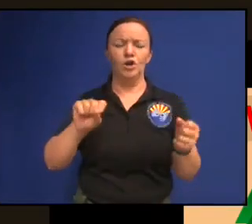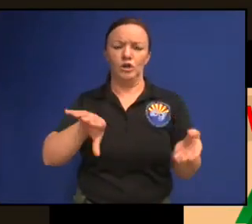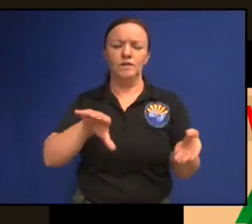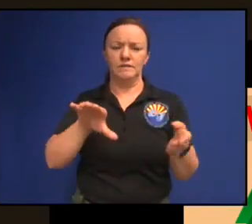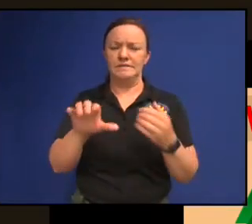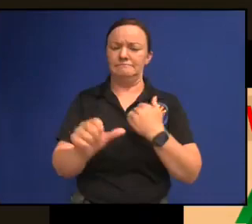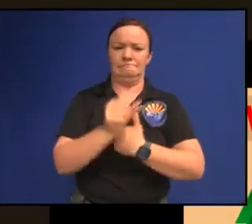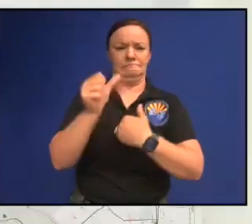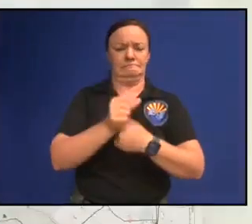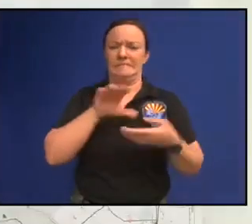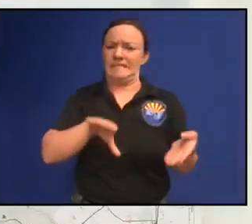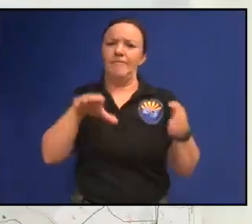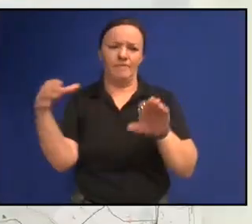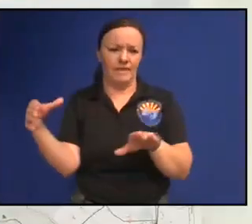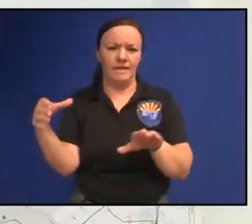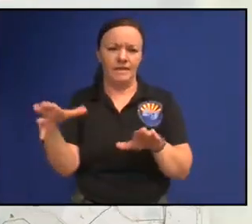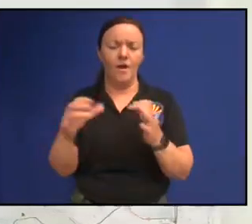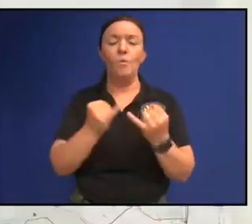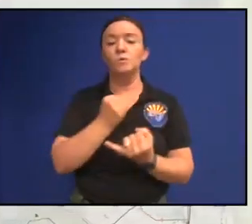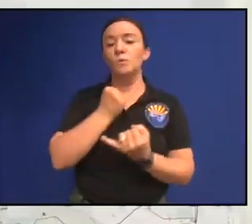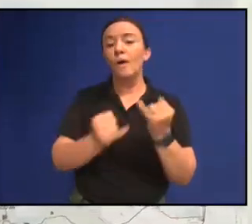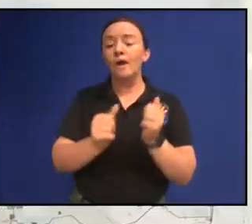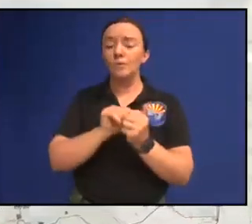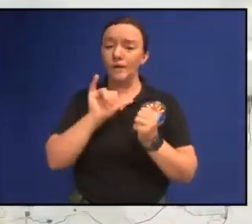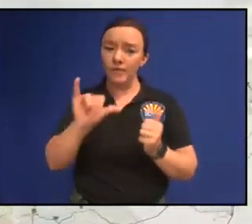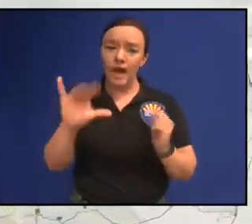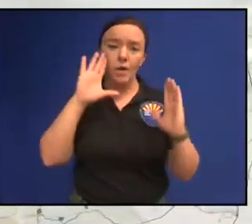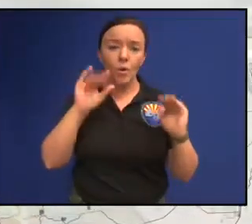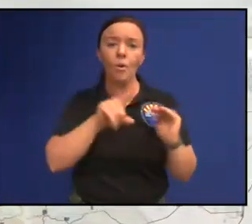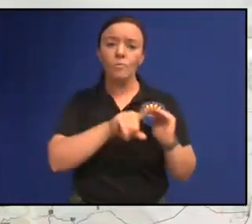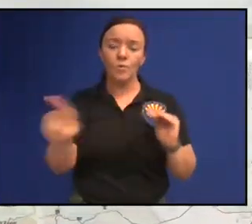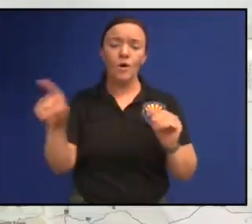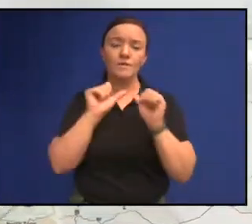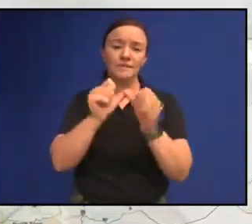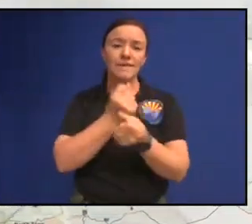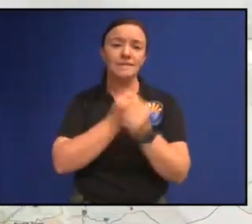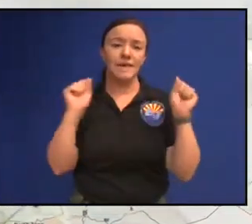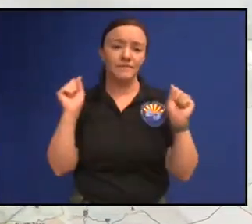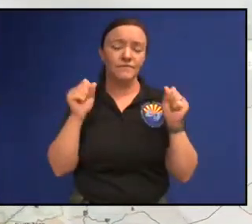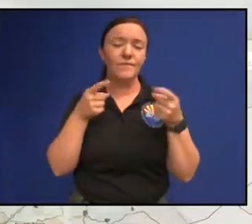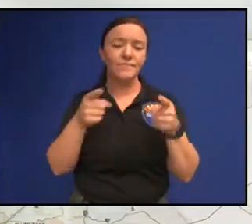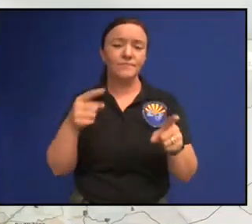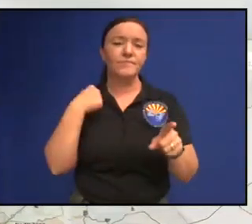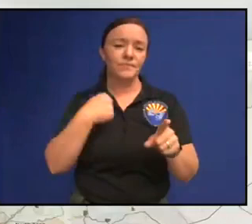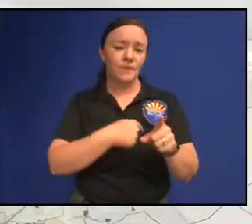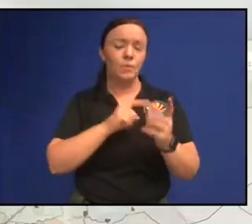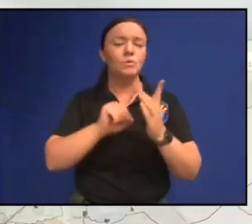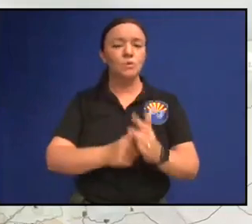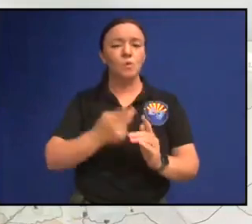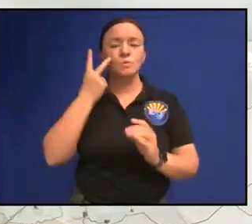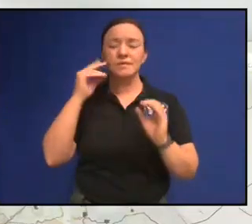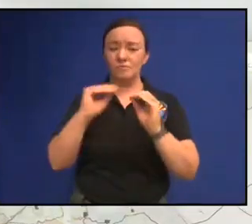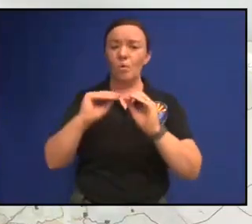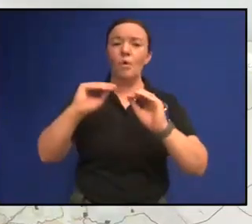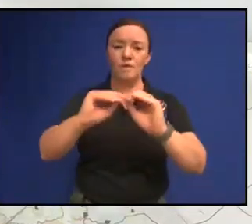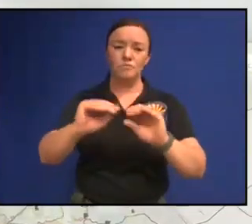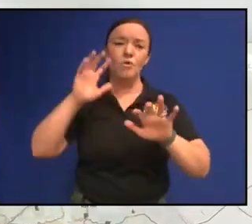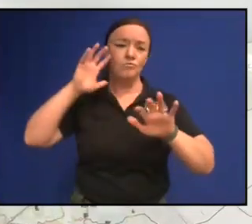EVERYBODY CAN STAY SAFE AS WE START TO SEE MORE AND MORE RAINFALL THROUGH THE SEASON. THANK YOU.